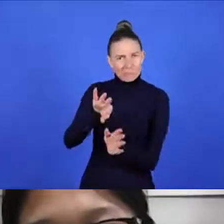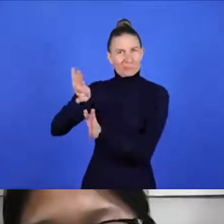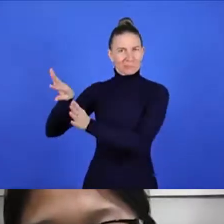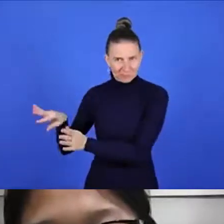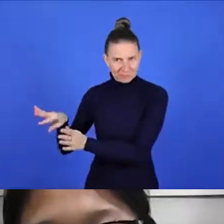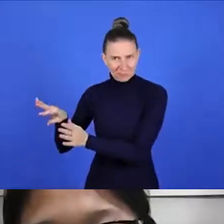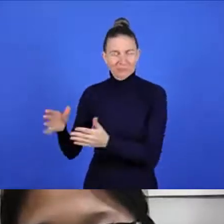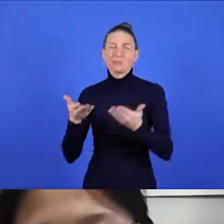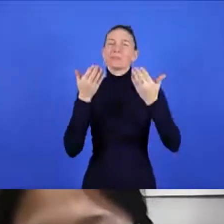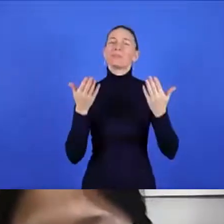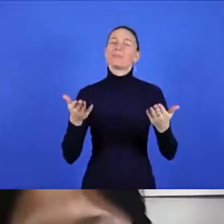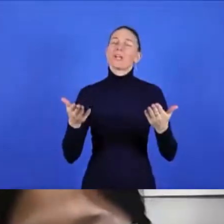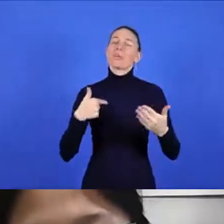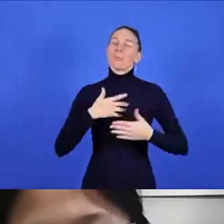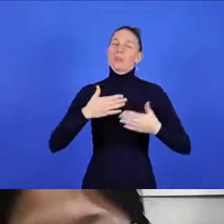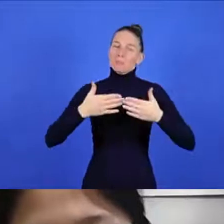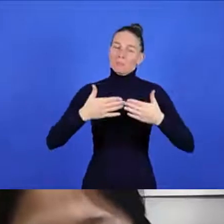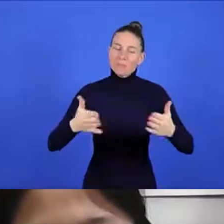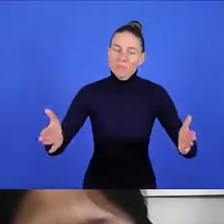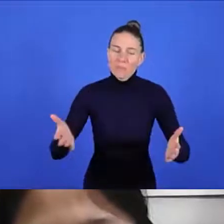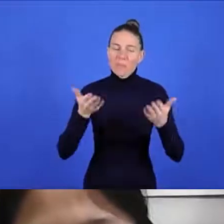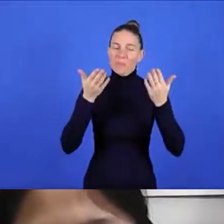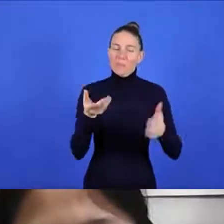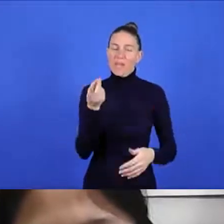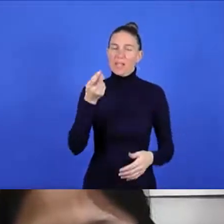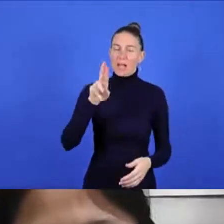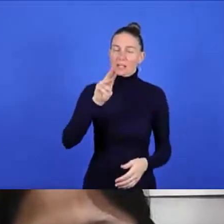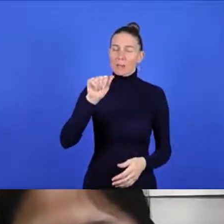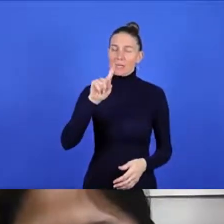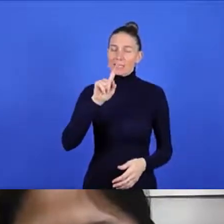introductions. I would like to start with webinar